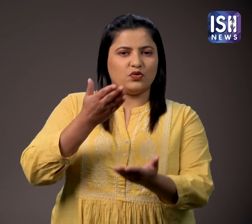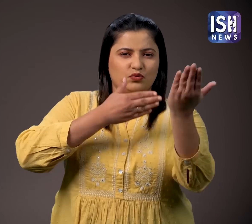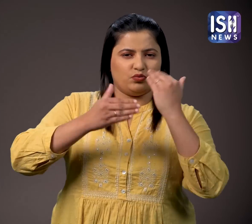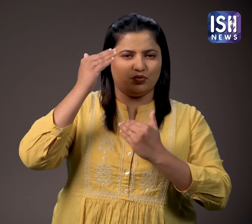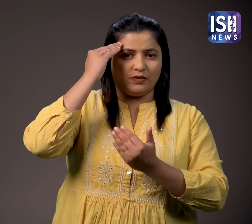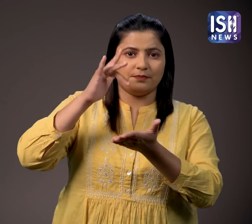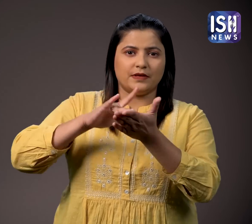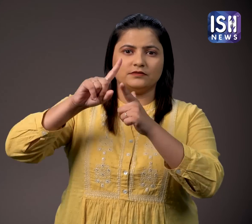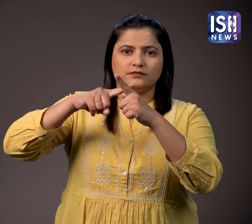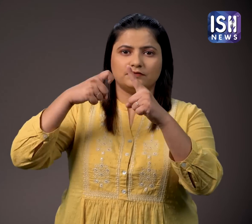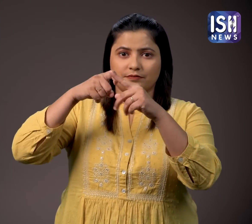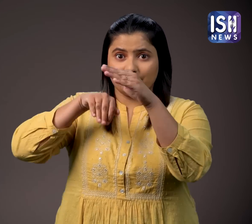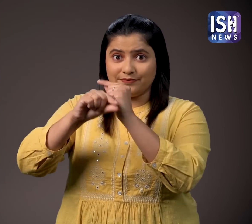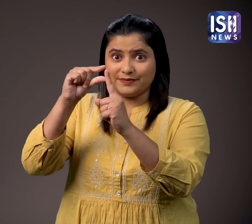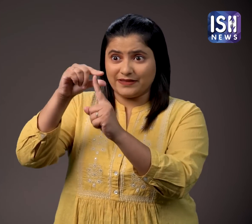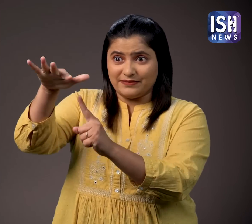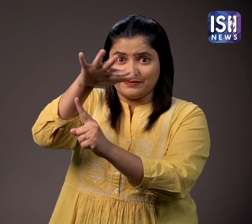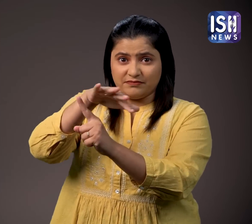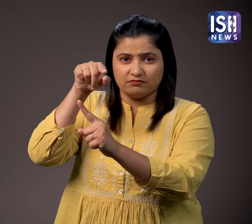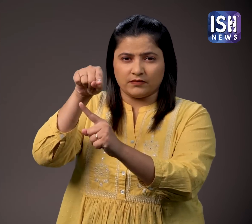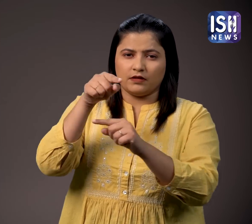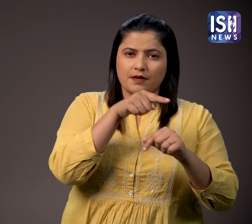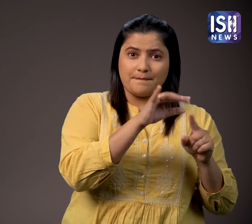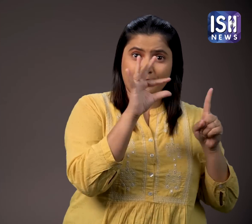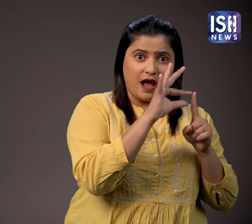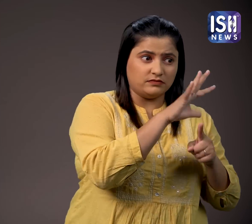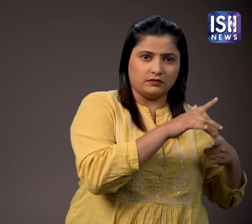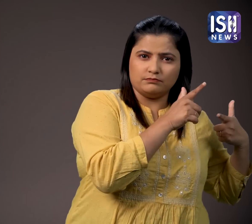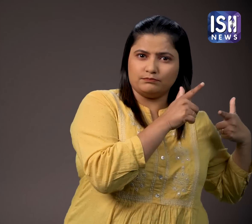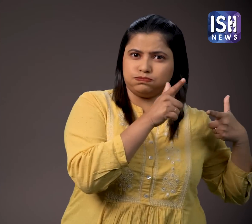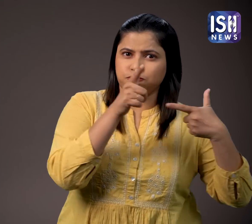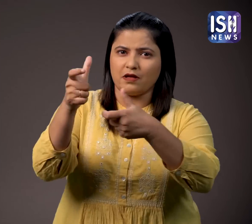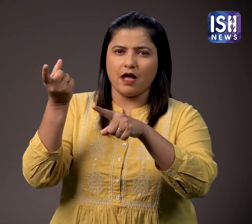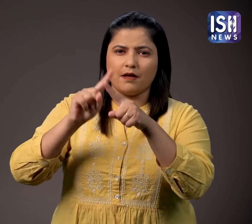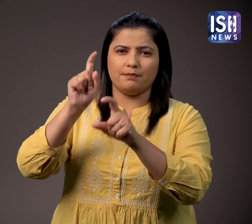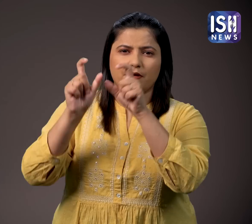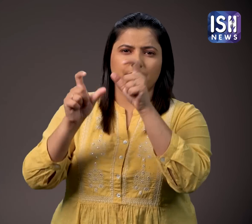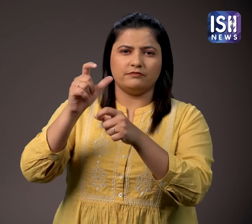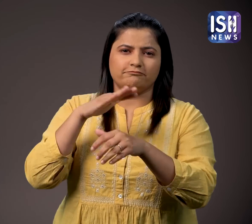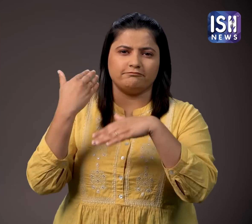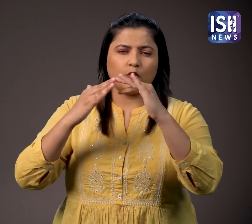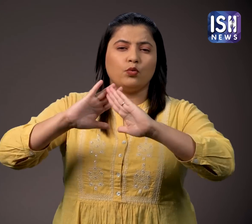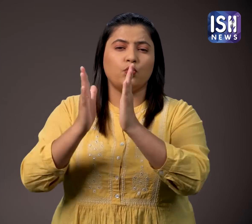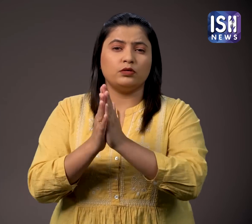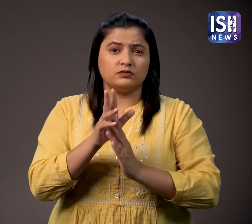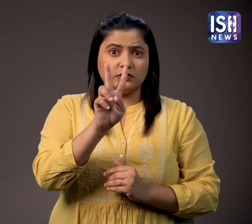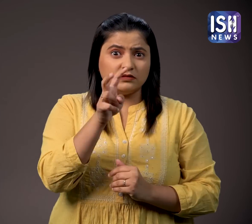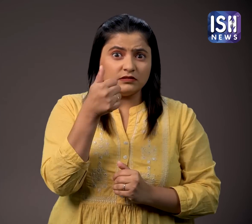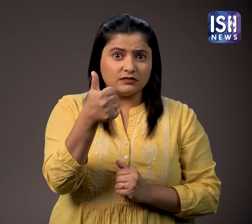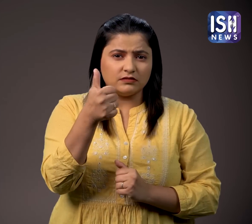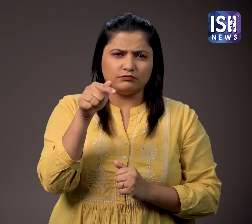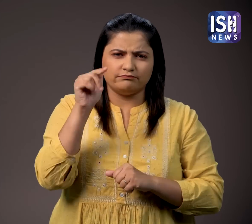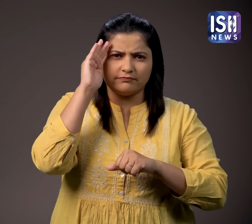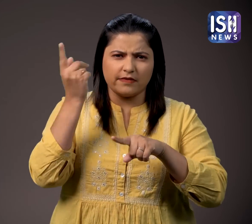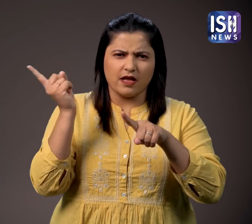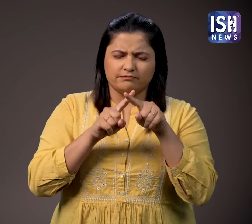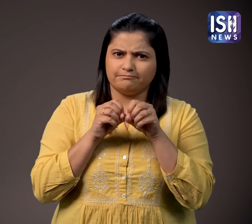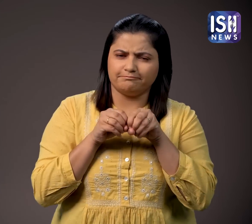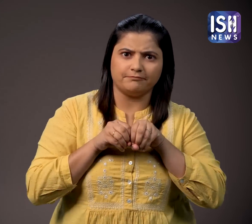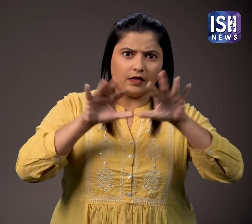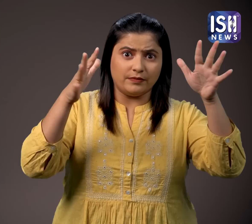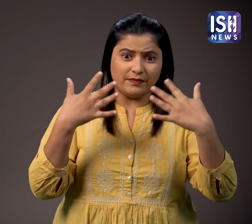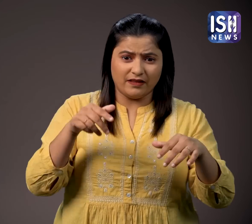26 Indians were killed in Pahalgam, Jammu Kashmir, in an attack reportedly carried out by Pakistan-based terrorists.